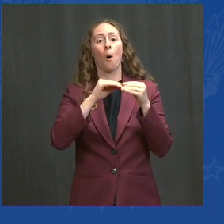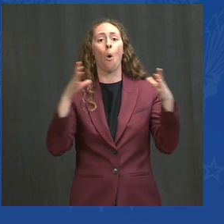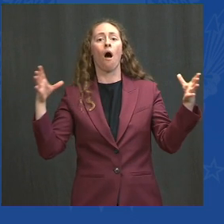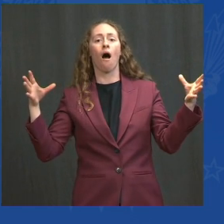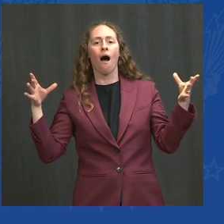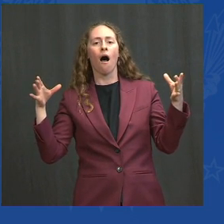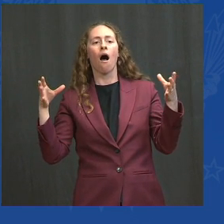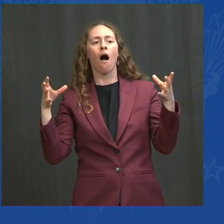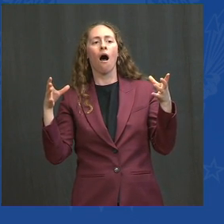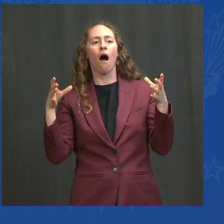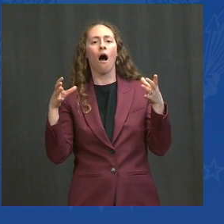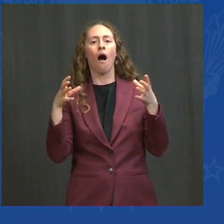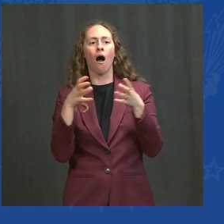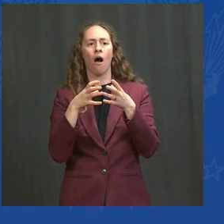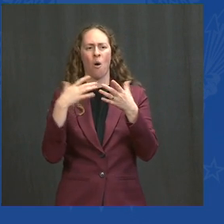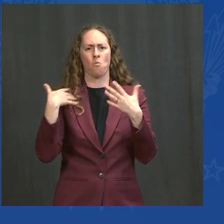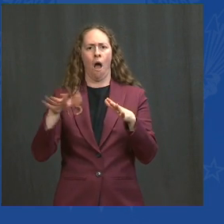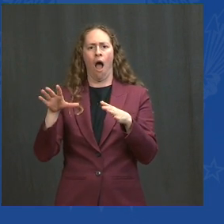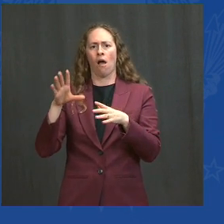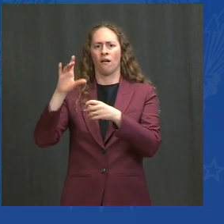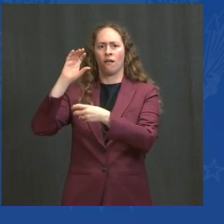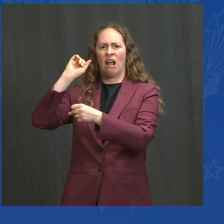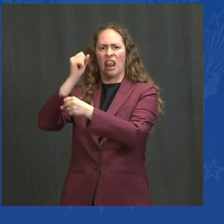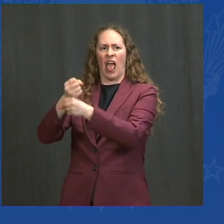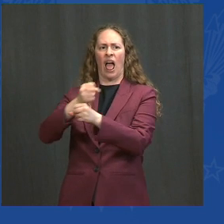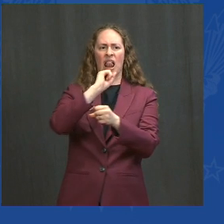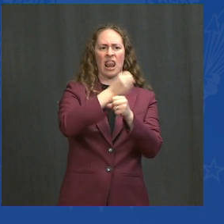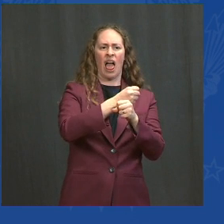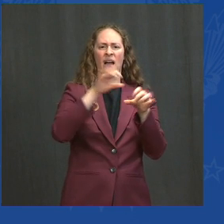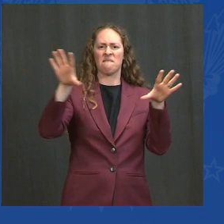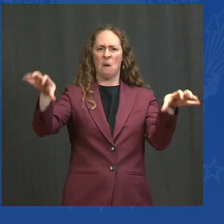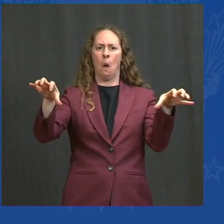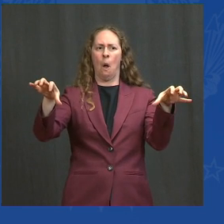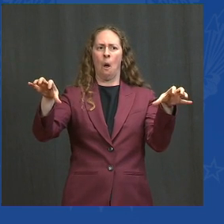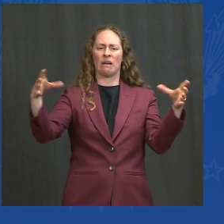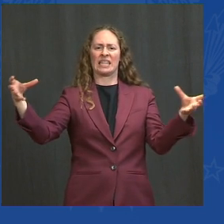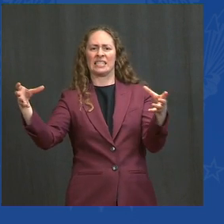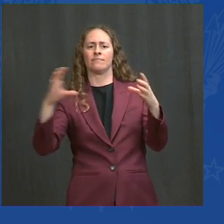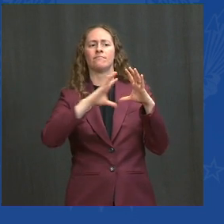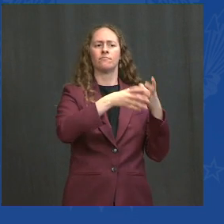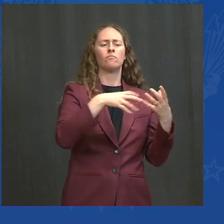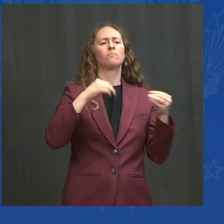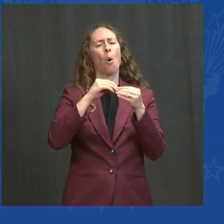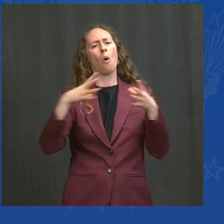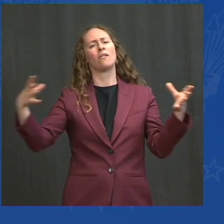and prevents us from solving the real problems people are facing. Let me be clear: There's much more to do.